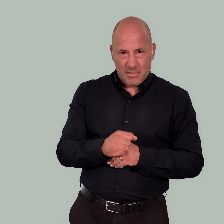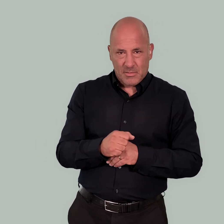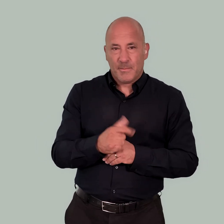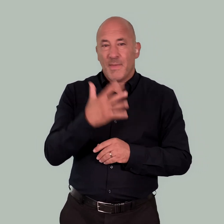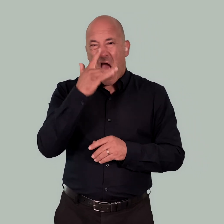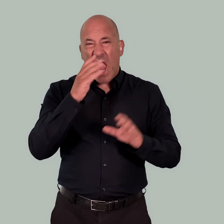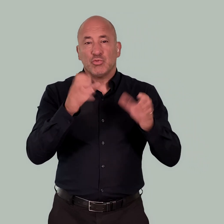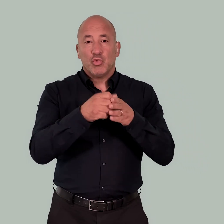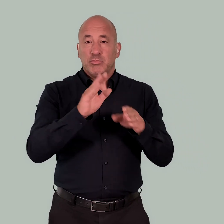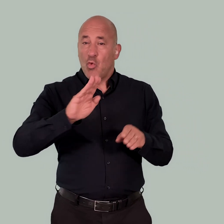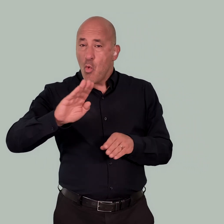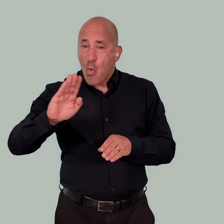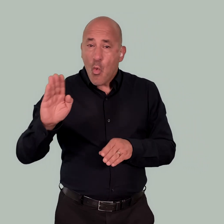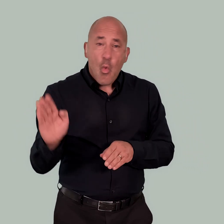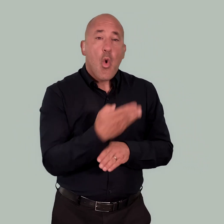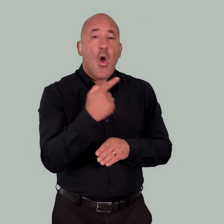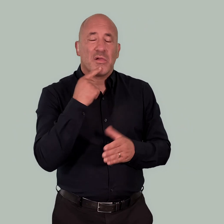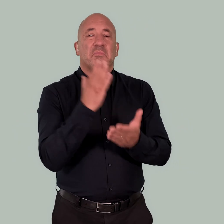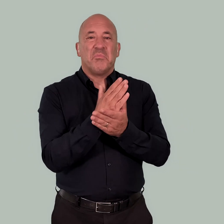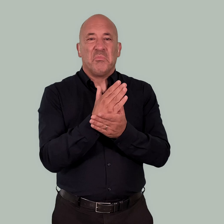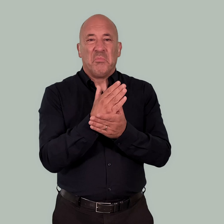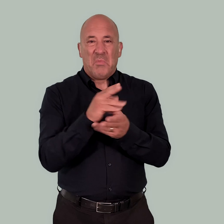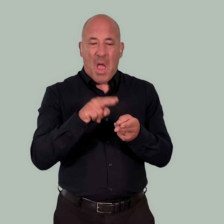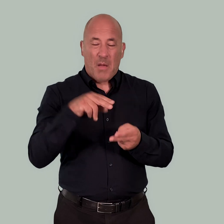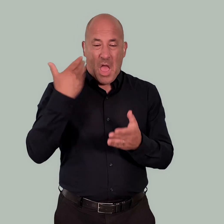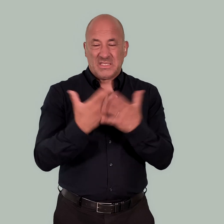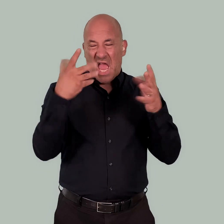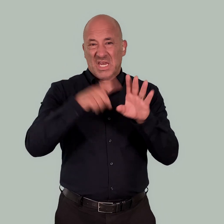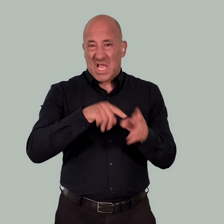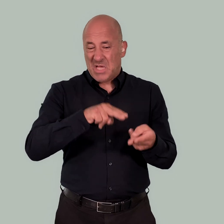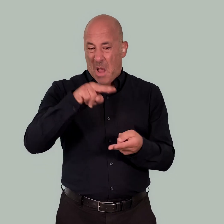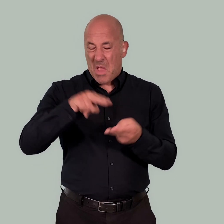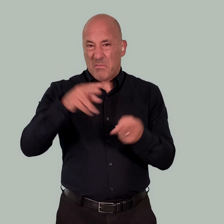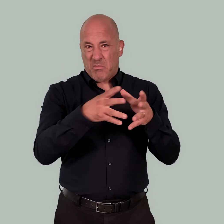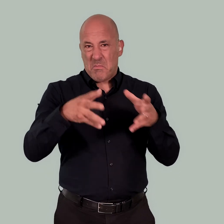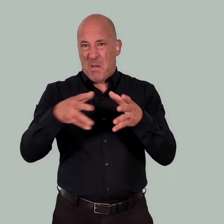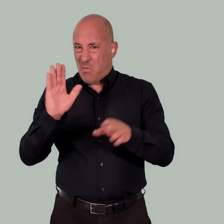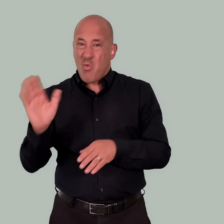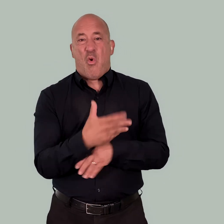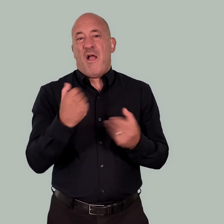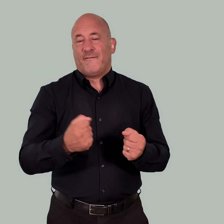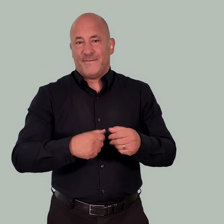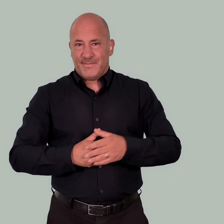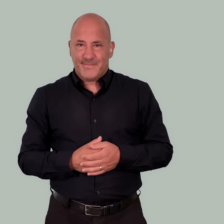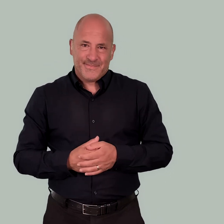and all age groups have seen an increase in prevalence over the last decade.